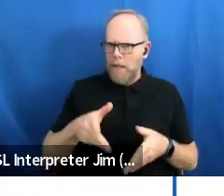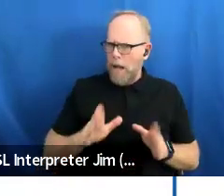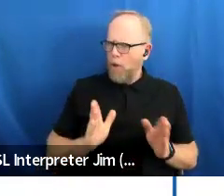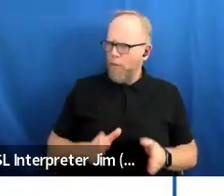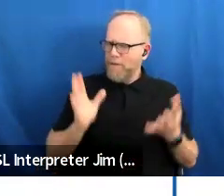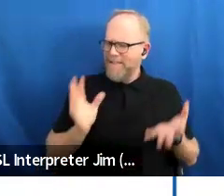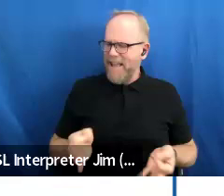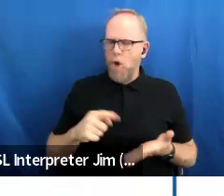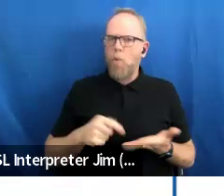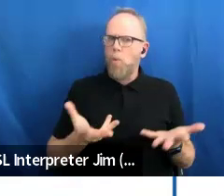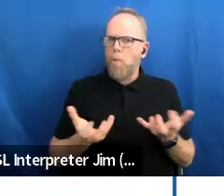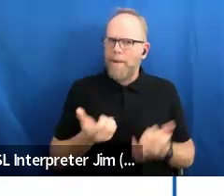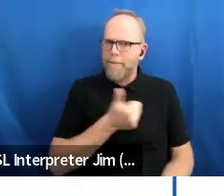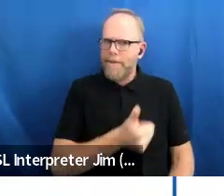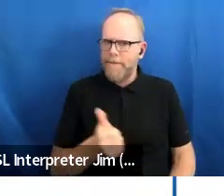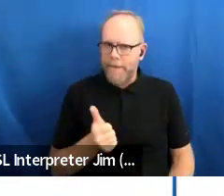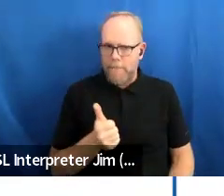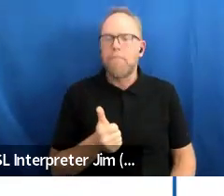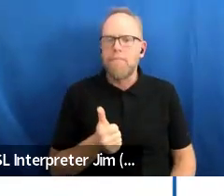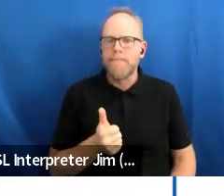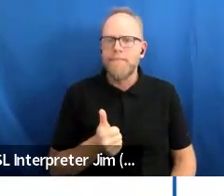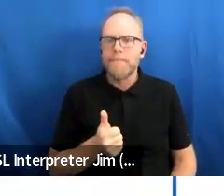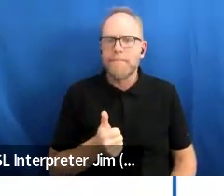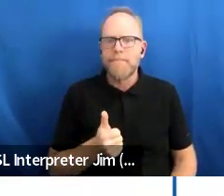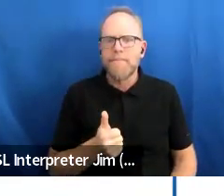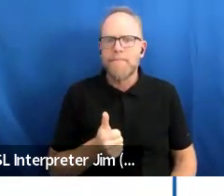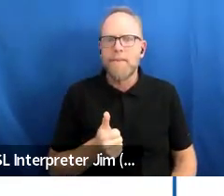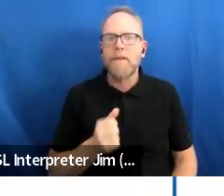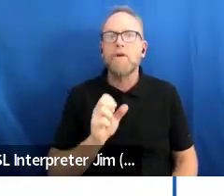Yeah and making those educational opportunities beyond high